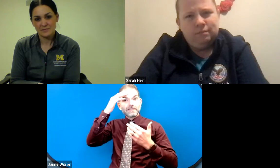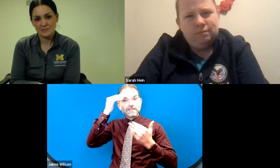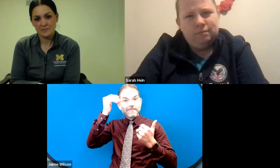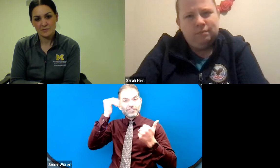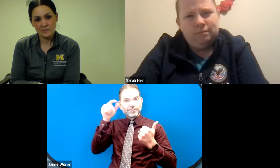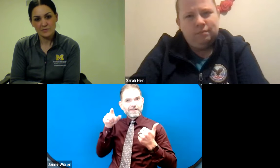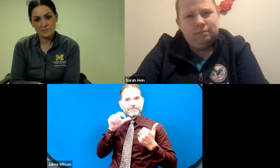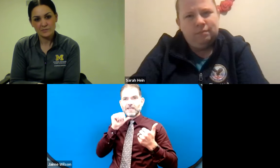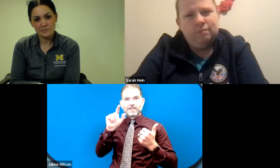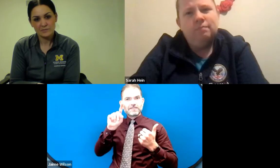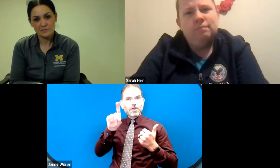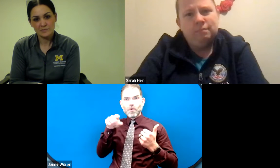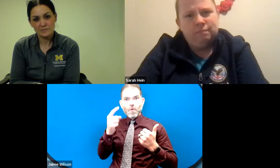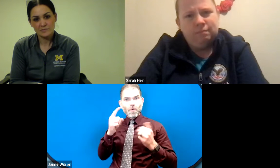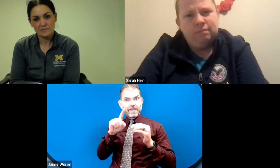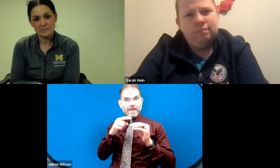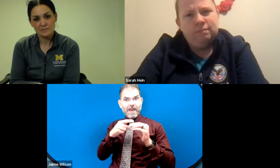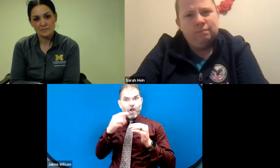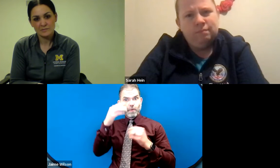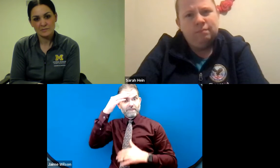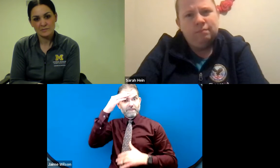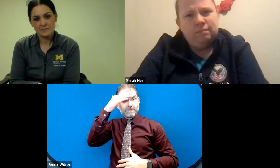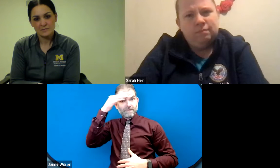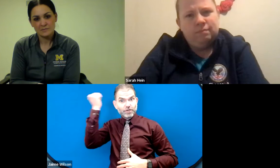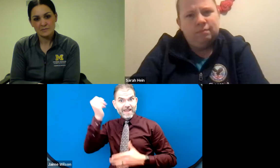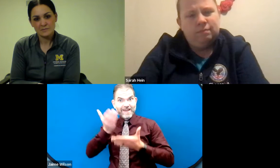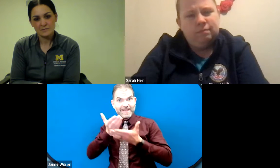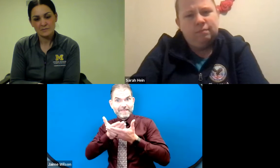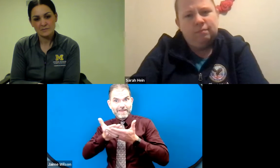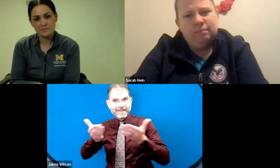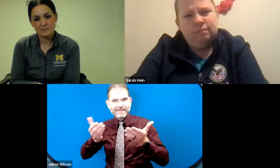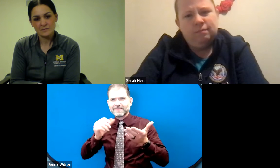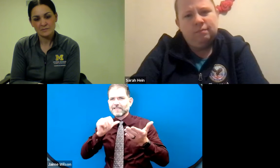ASL Interpreter: is because ASL Interpreter: persons with dementia ASL Interpreter: don't